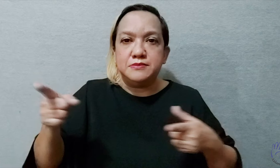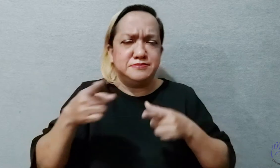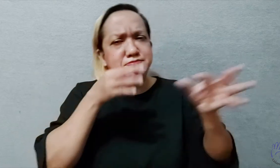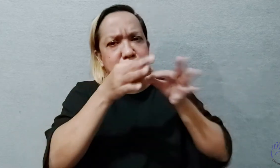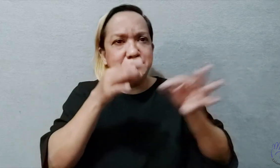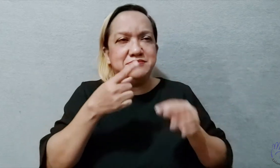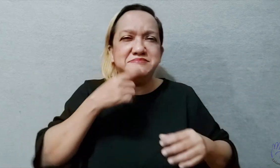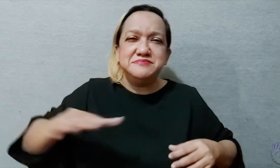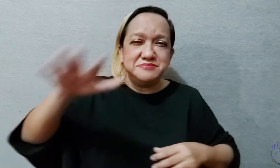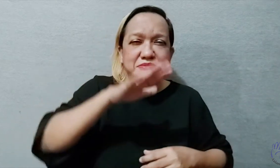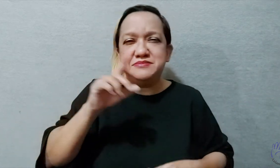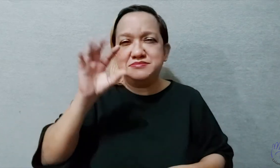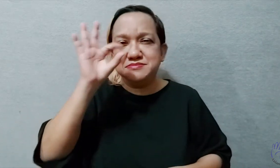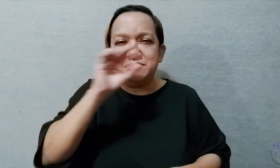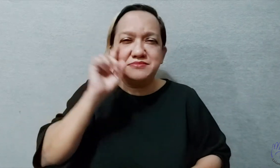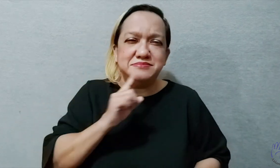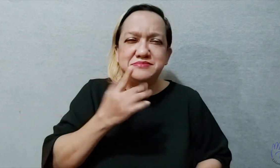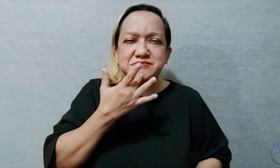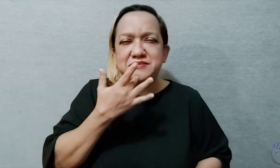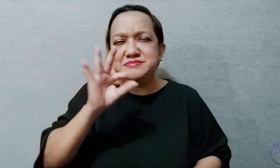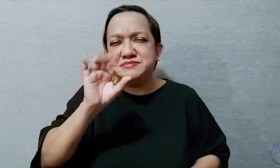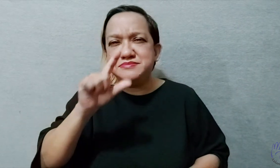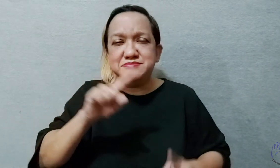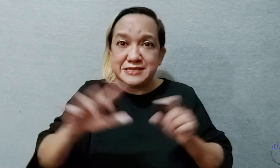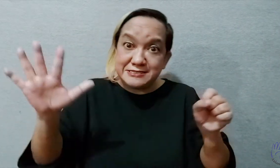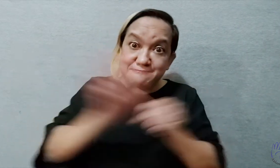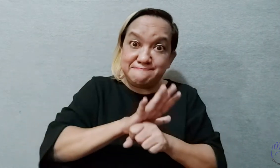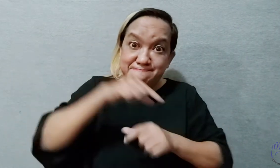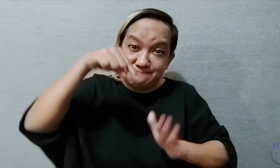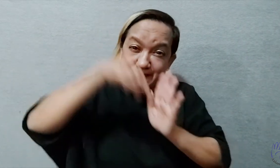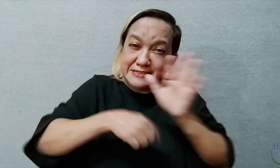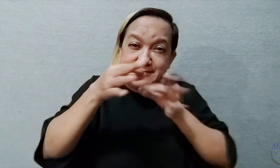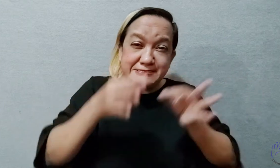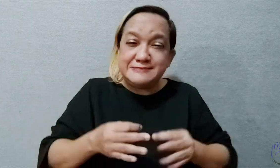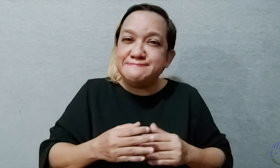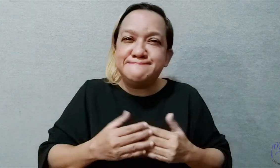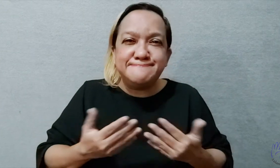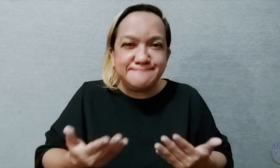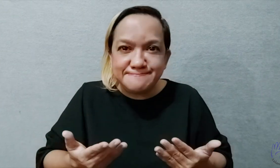The bill states that Filipino people in the country have a preference for FSL to be recognized but not anything else was further was explained.